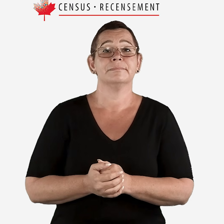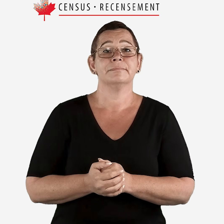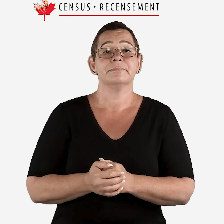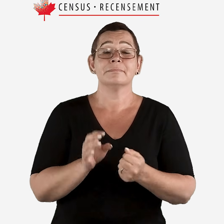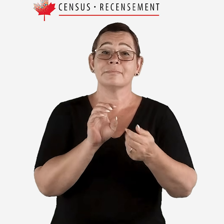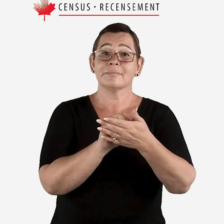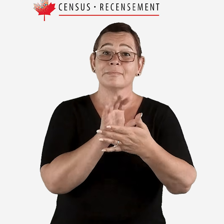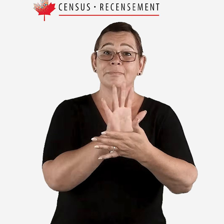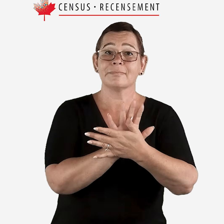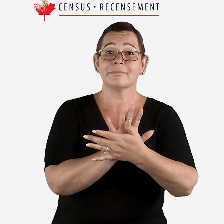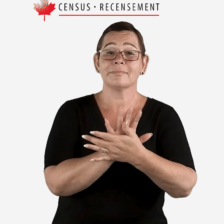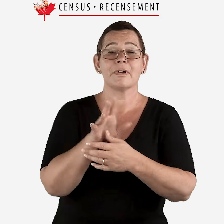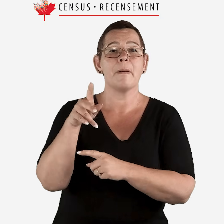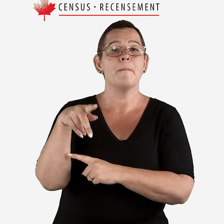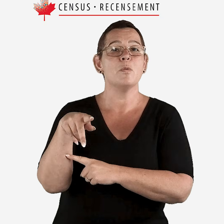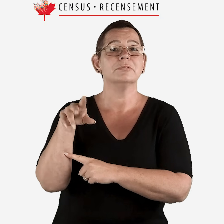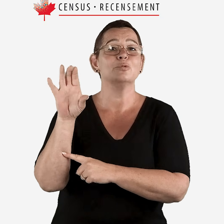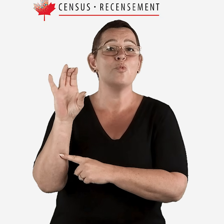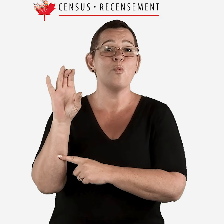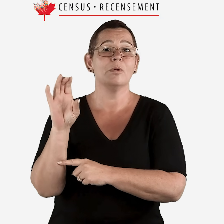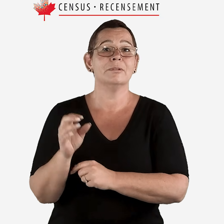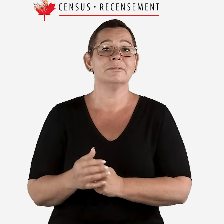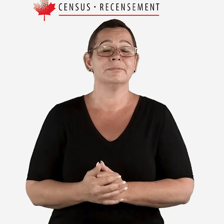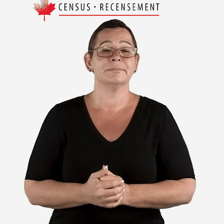Write-in field: Postal code